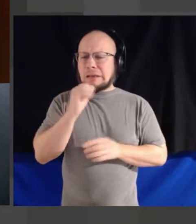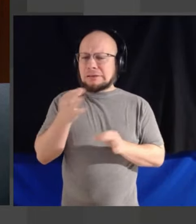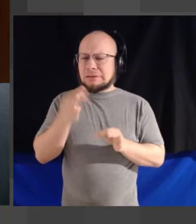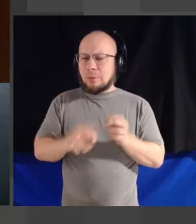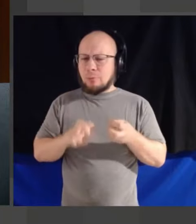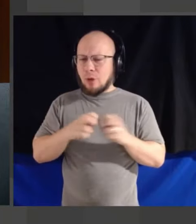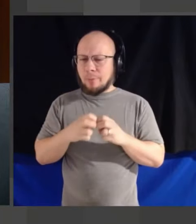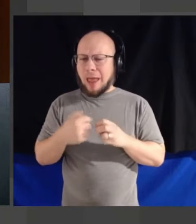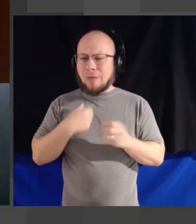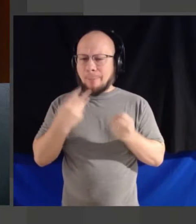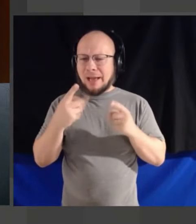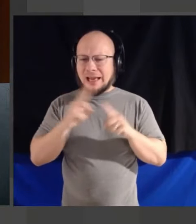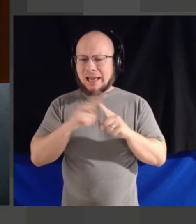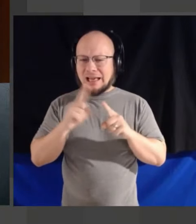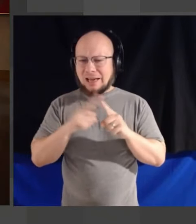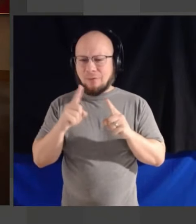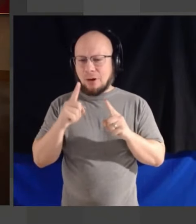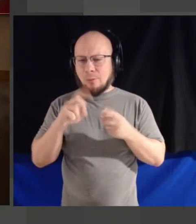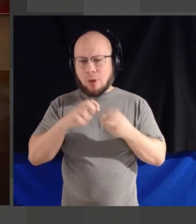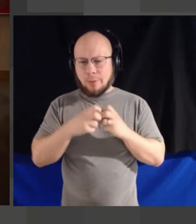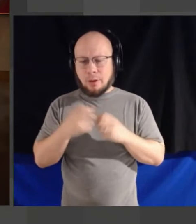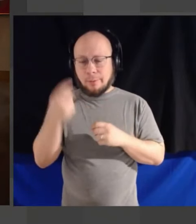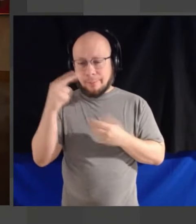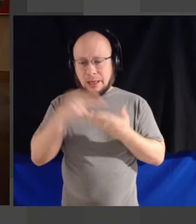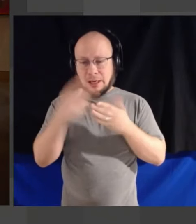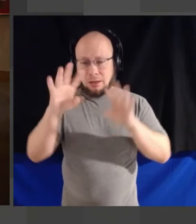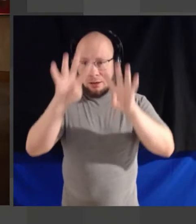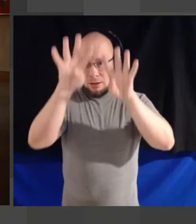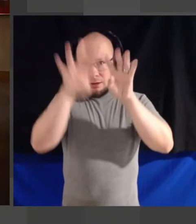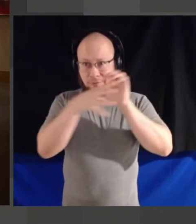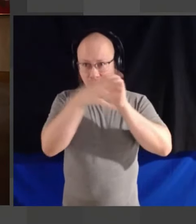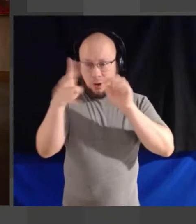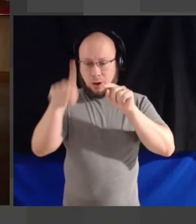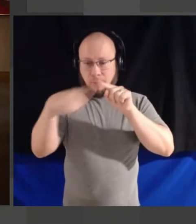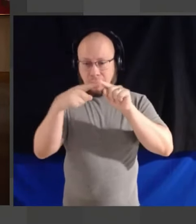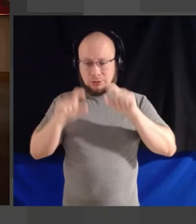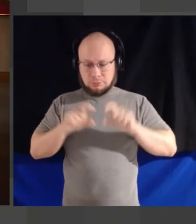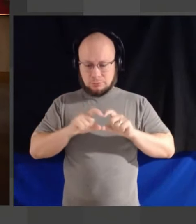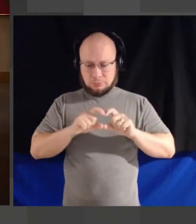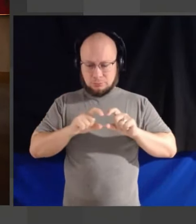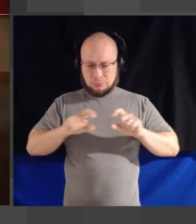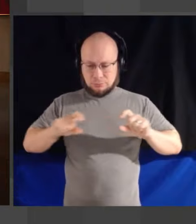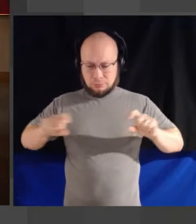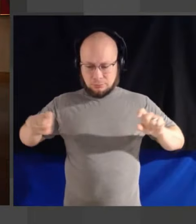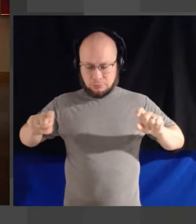PROBLEM. IT'S CONSTRUCTED FROM A LOT OF SUB PROBLEMS. A HOT BAR MANAGEMENT IS ONE